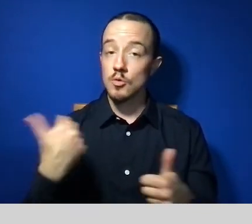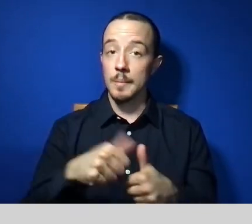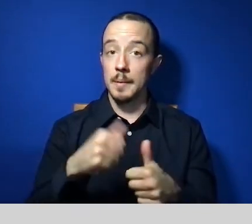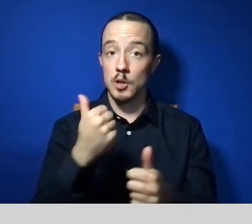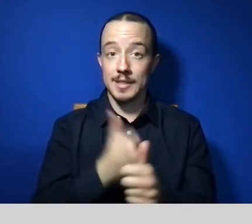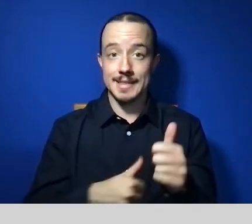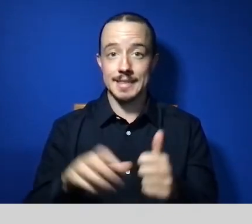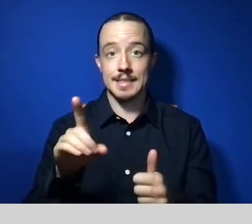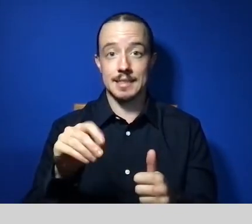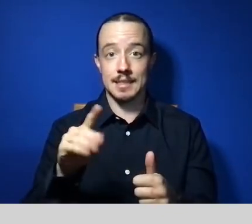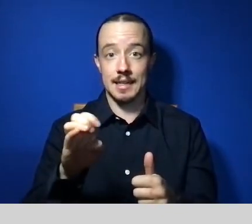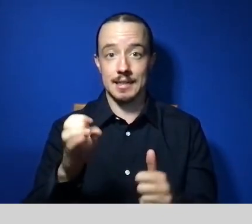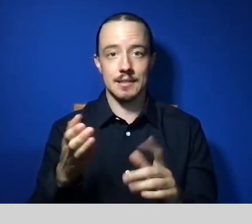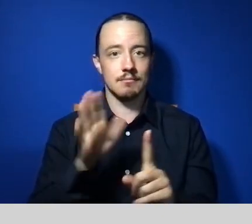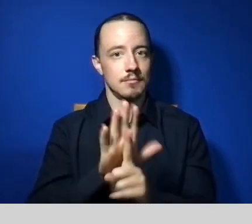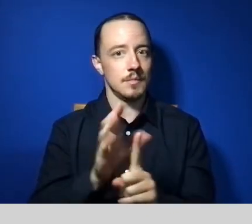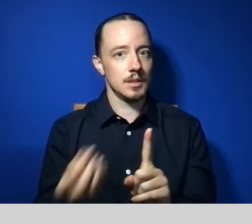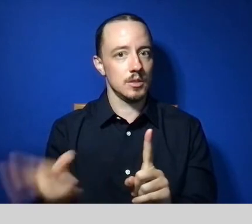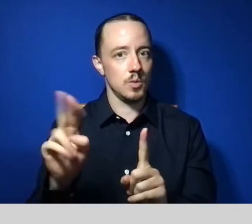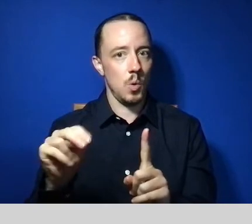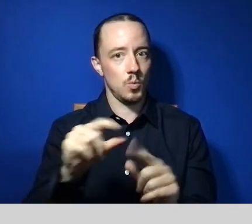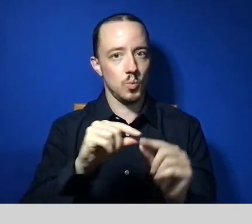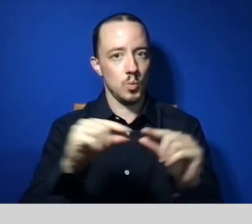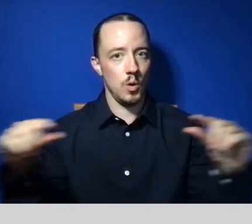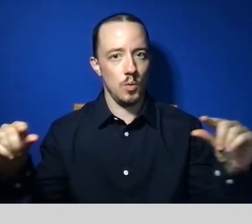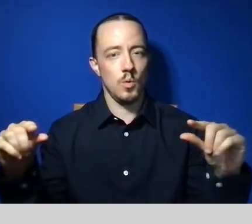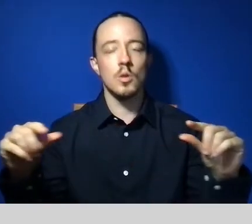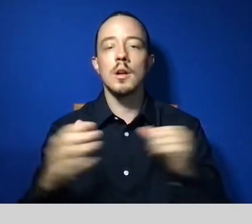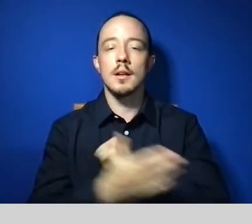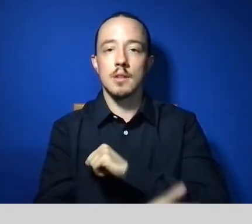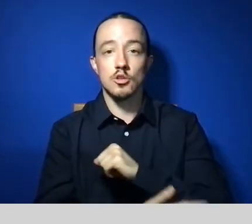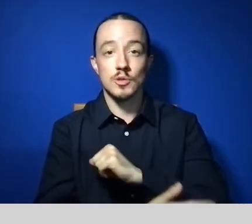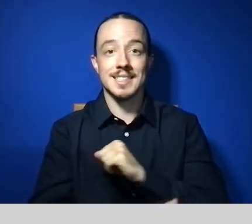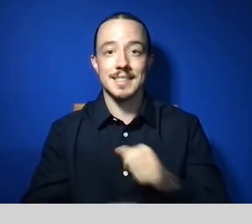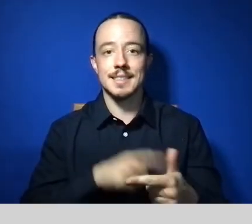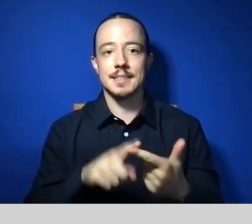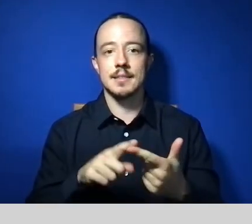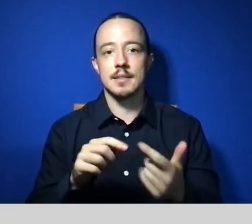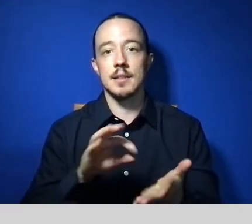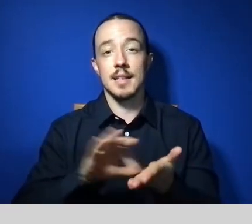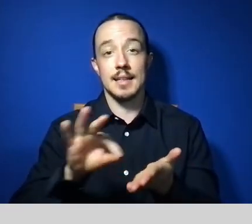My break each day has its own row, the country, the cases,